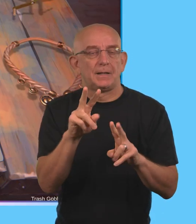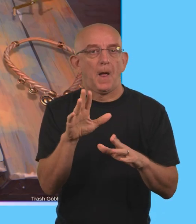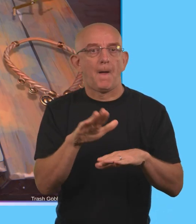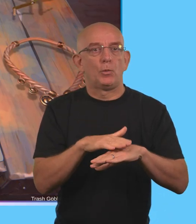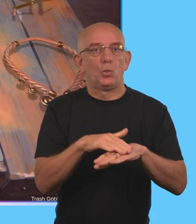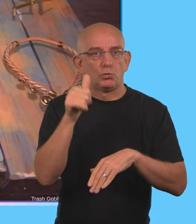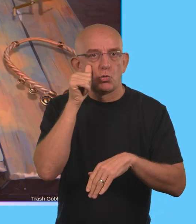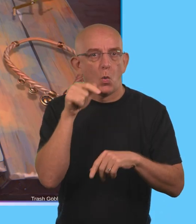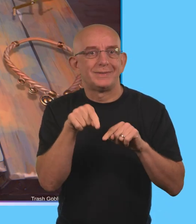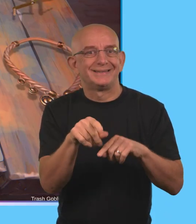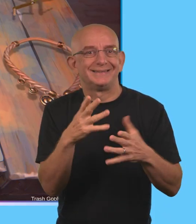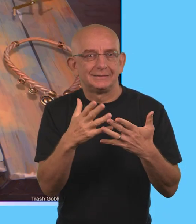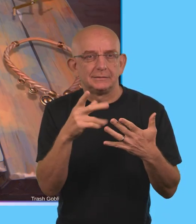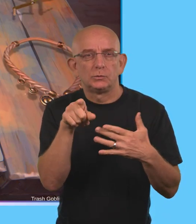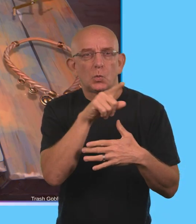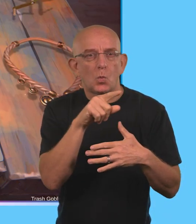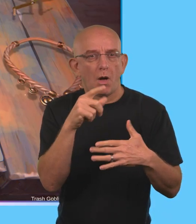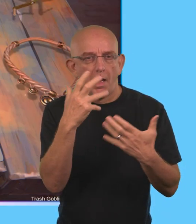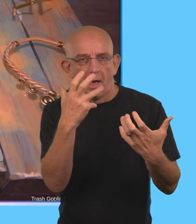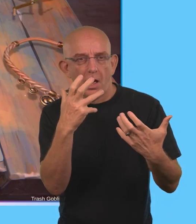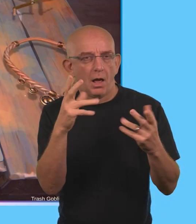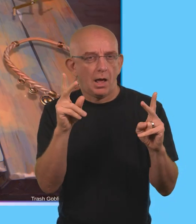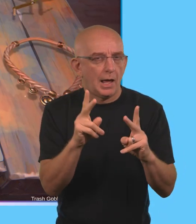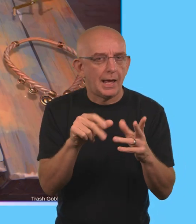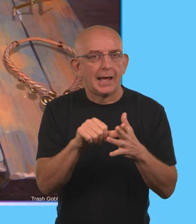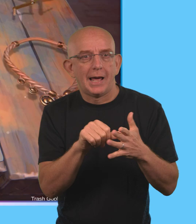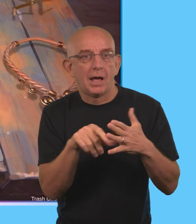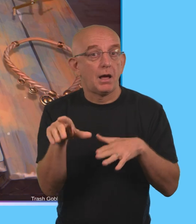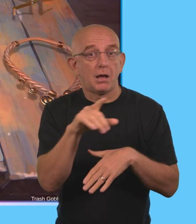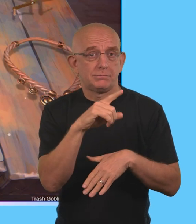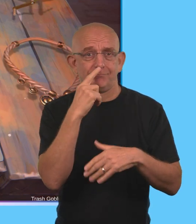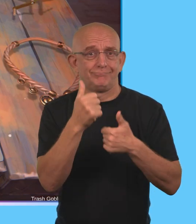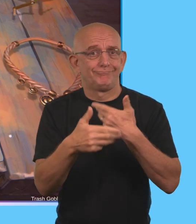blue to accommodate as much of the range of color vision deficiency as possible.